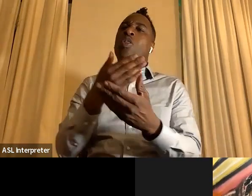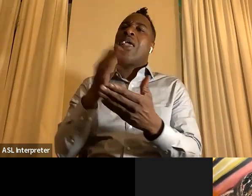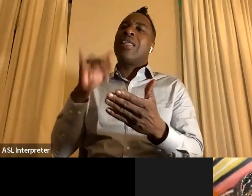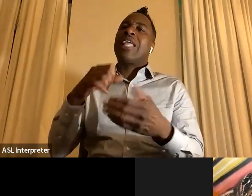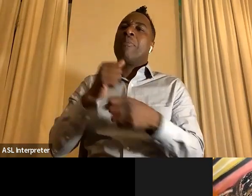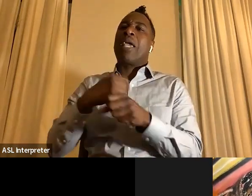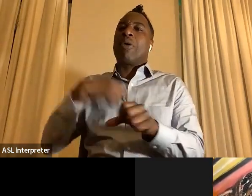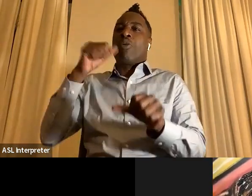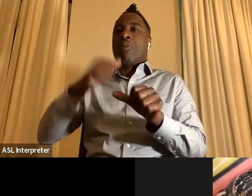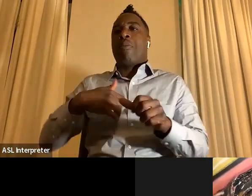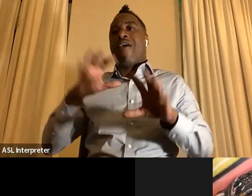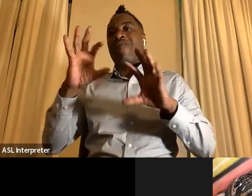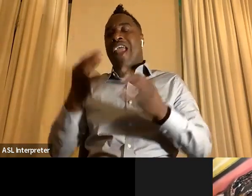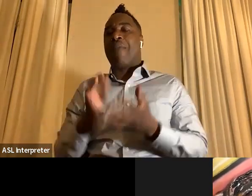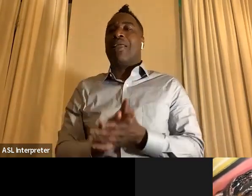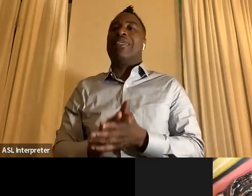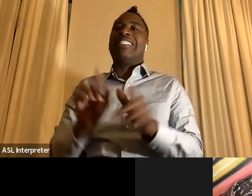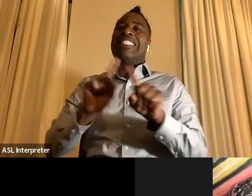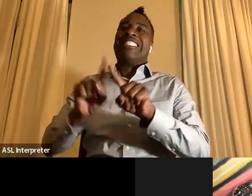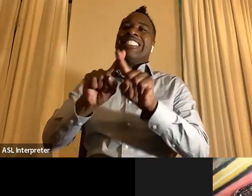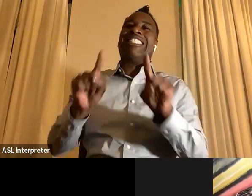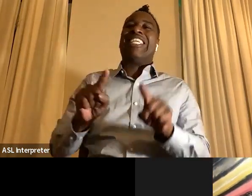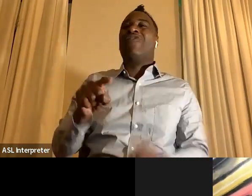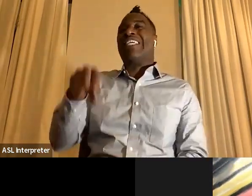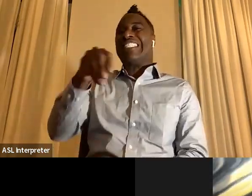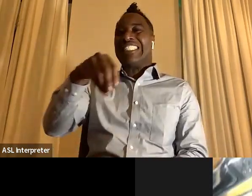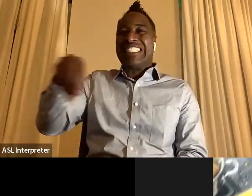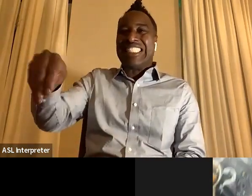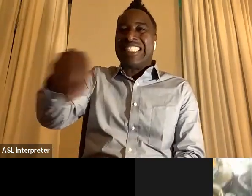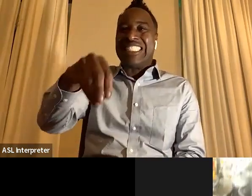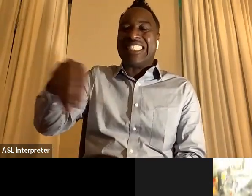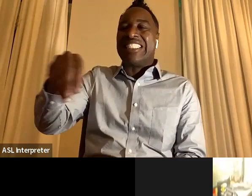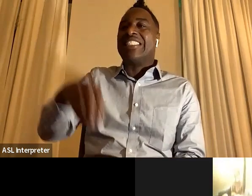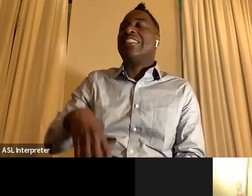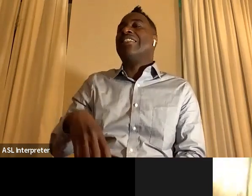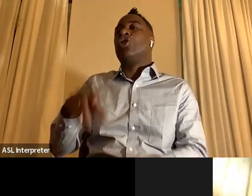in the little sculpture in the back and the calla lilies in the pie.